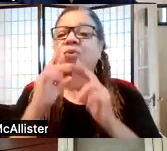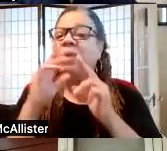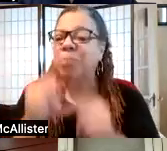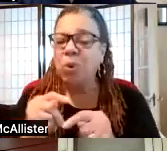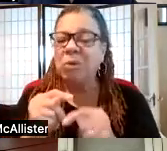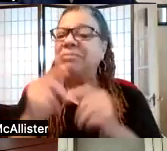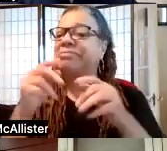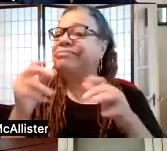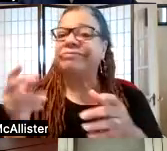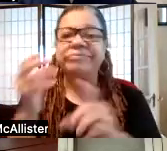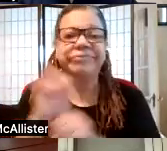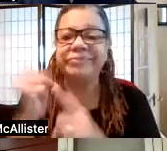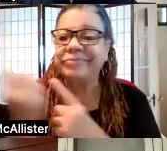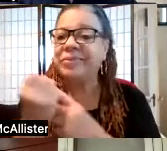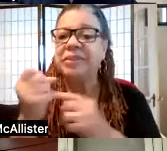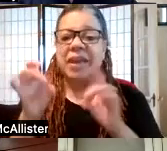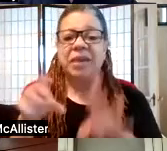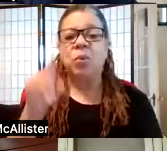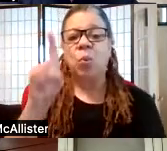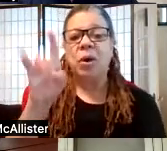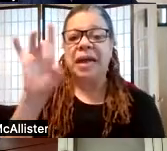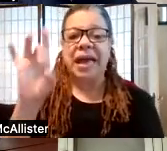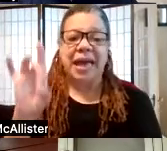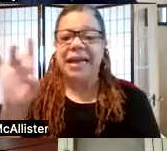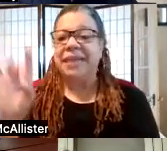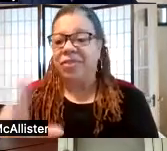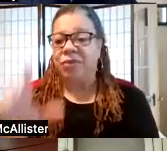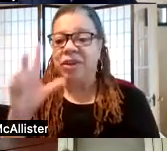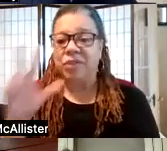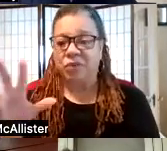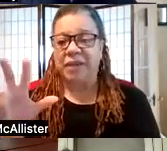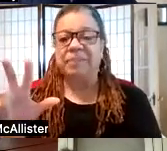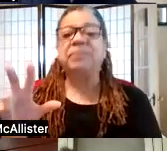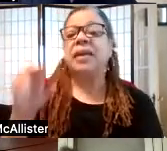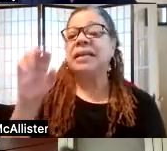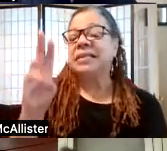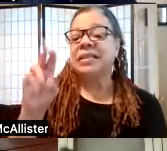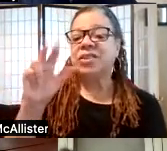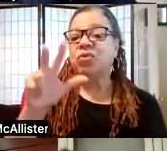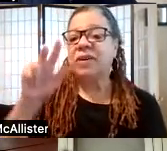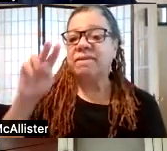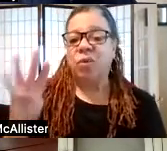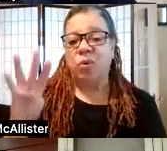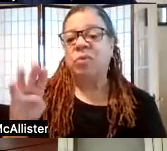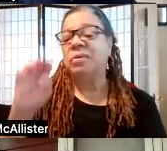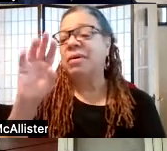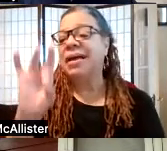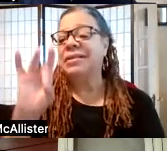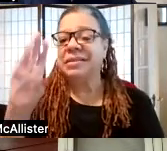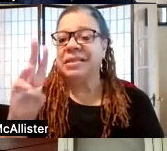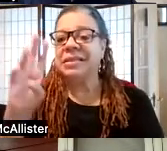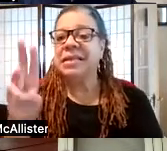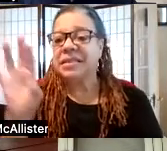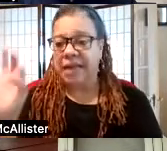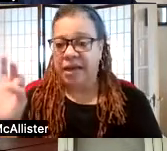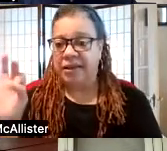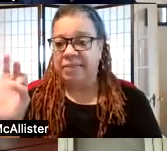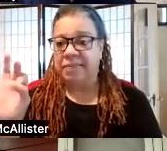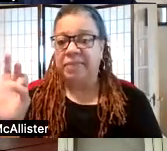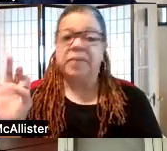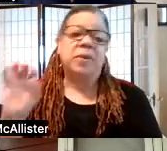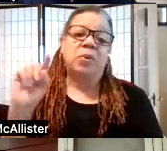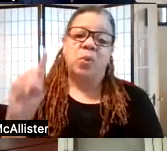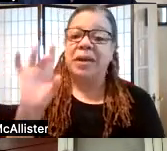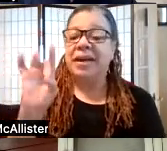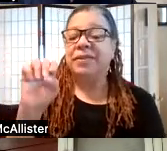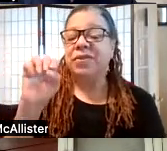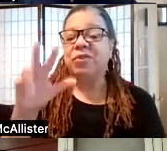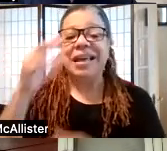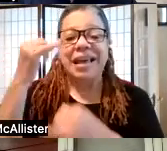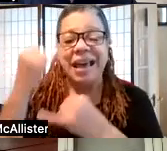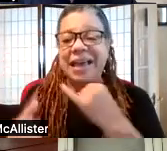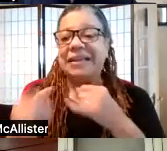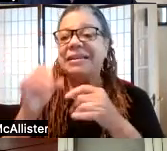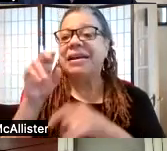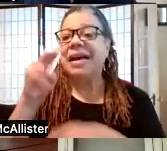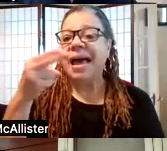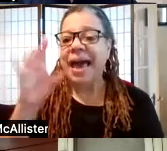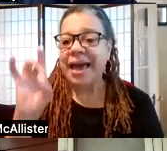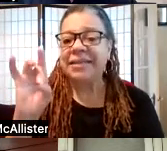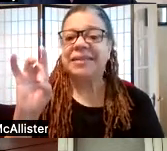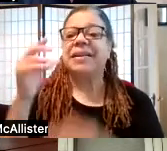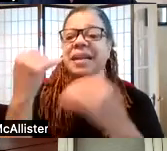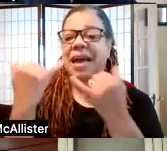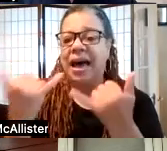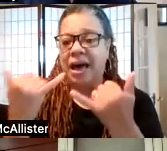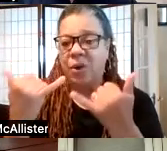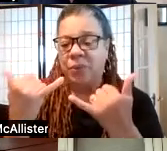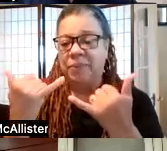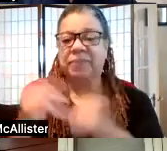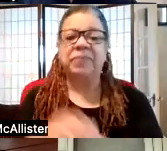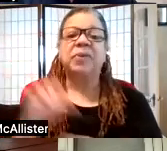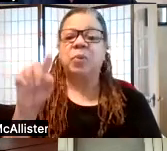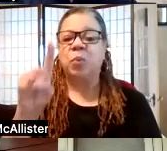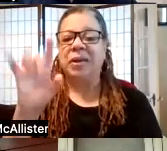to 1 83 END H8 NOW, or 1-833-634-8669!